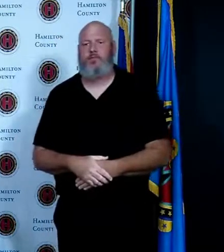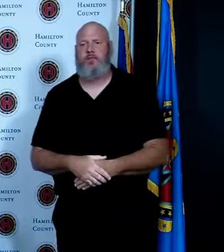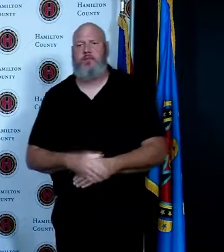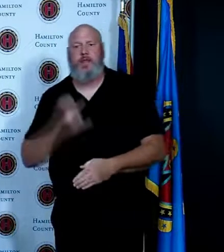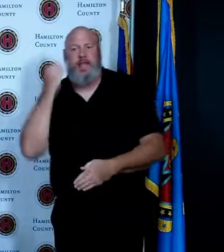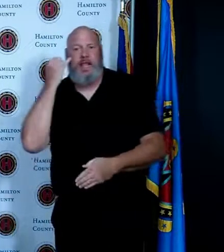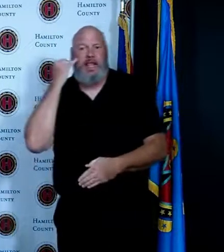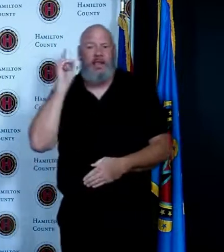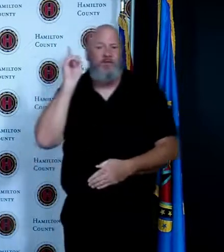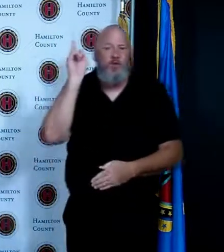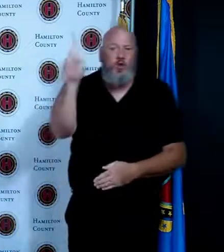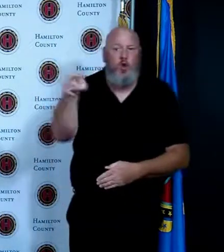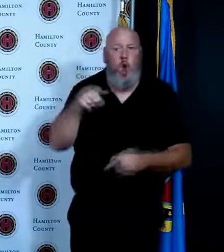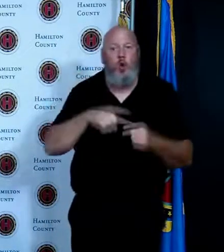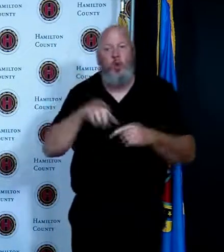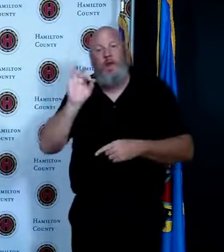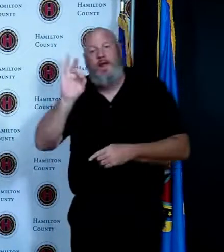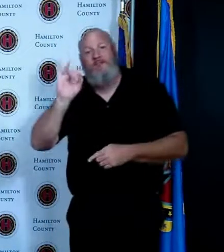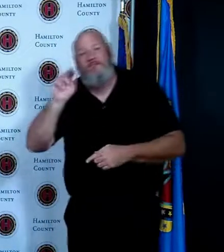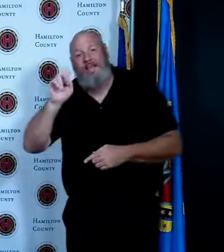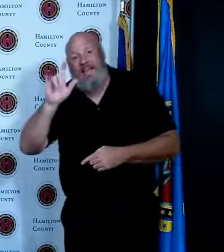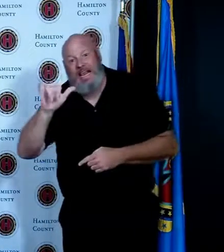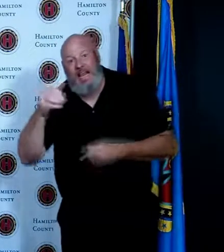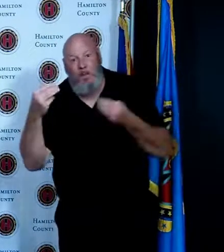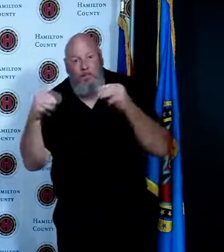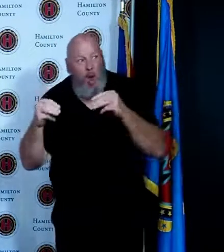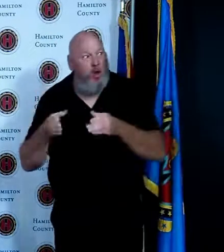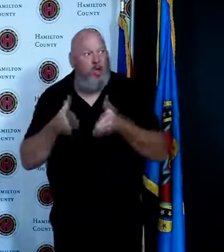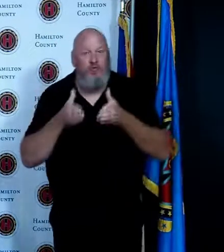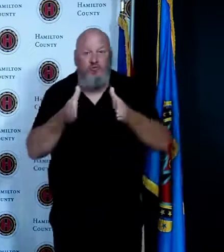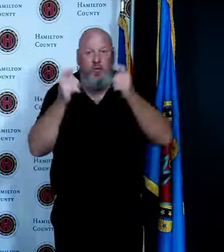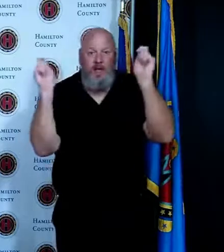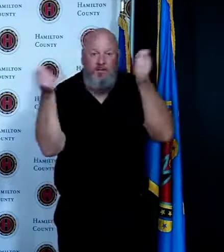you know all the things that we love to do we're desperate to get back to some